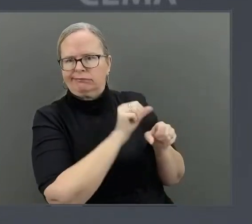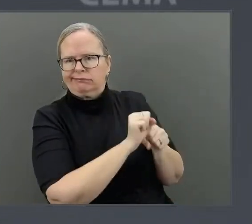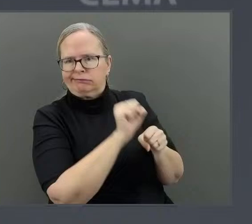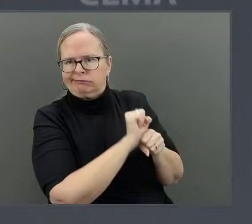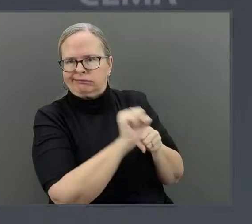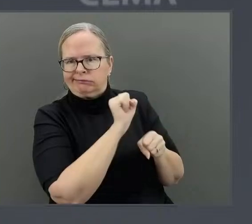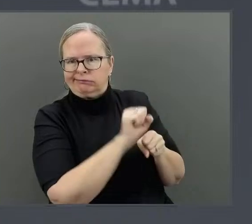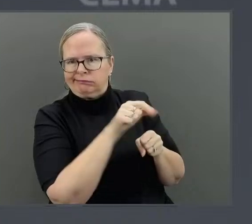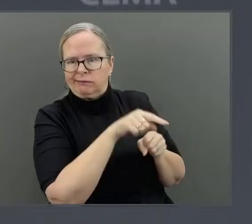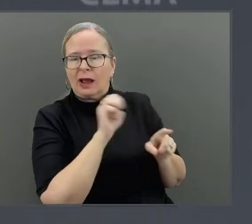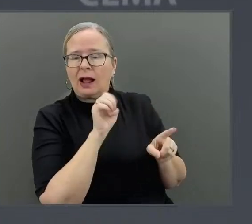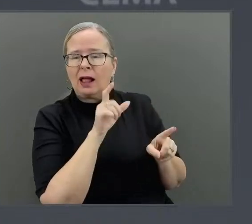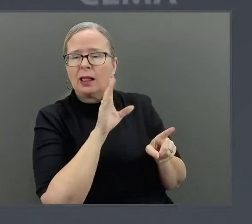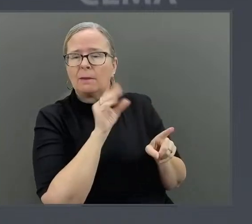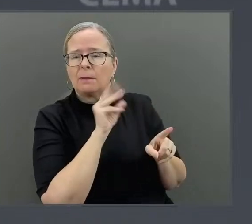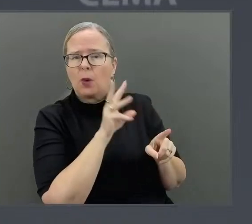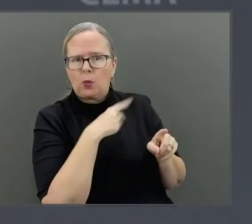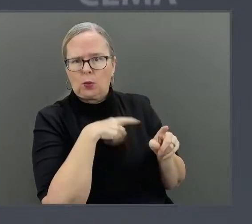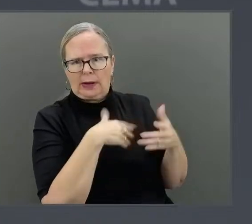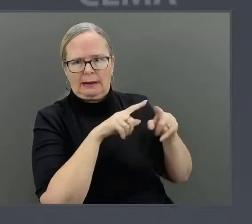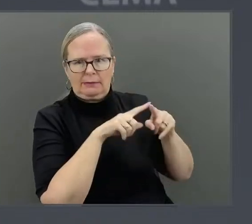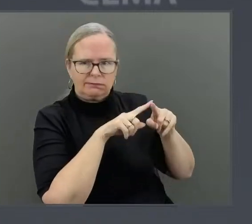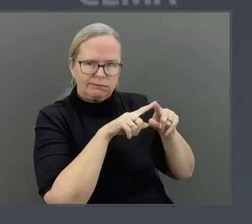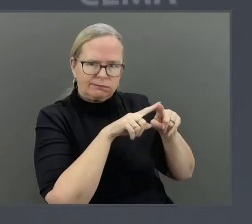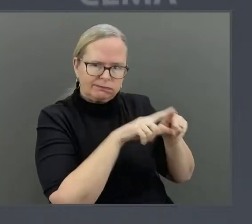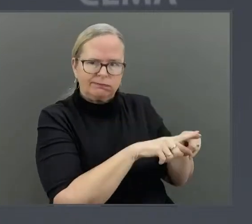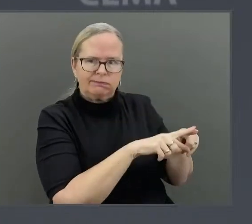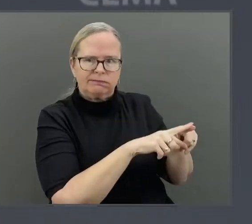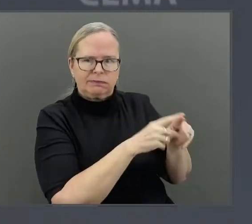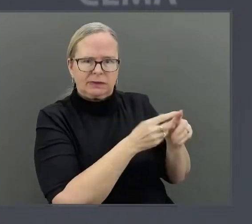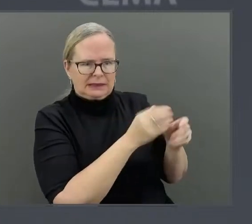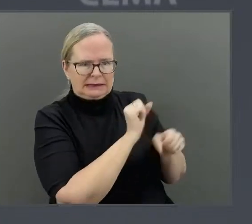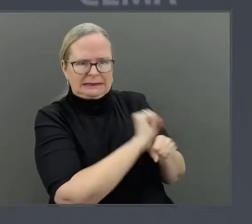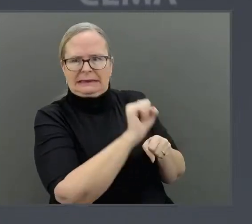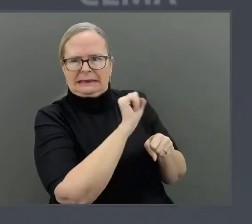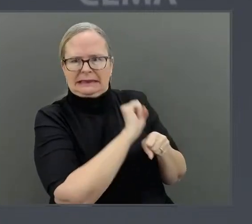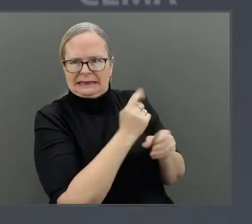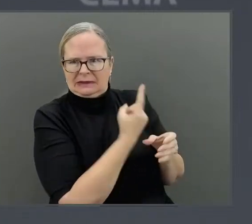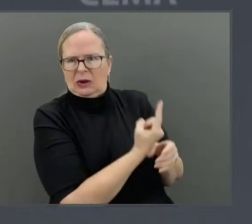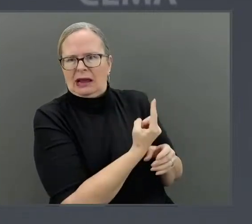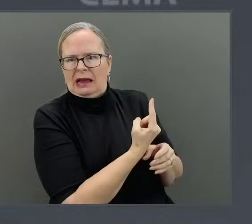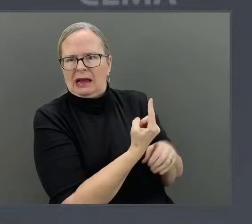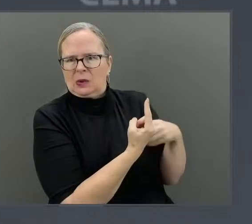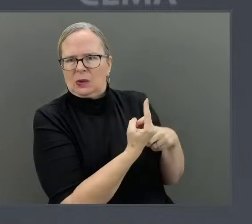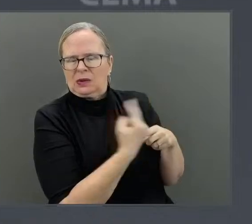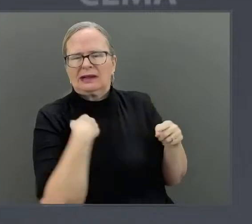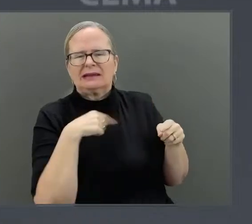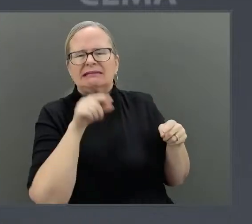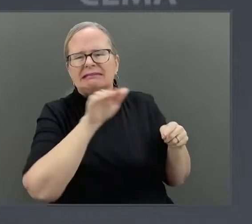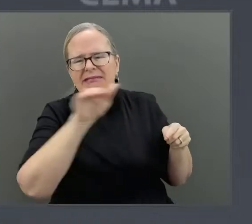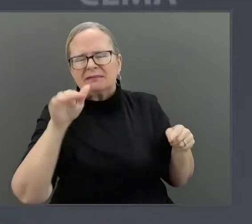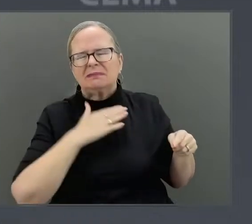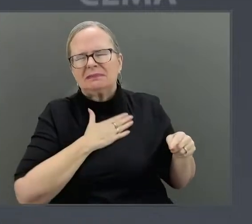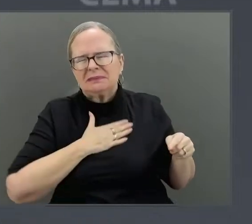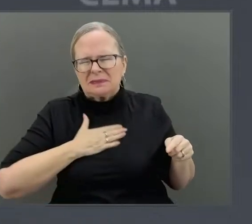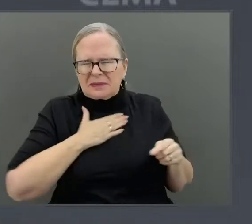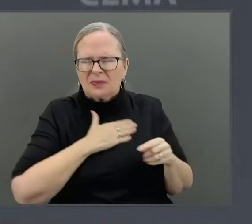counting on calgarians to continue to reduce their water usage by 25% to make sure we have